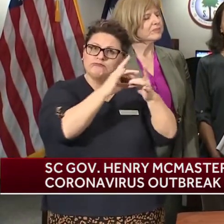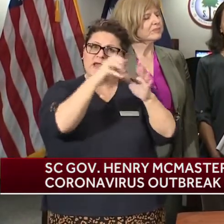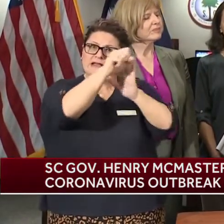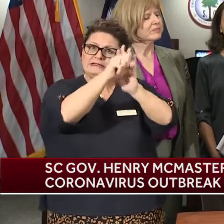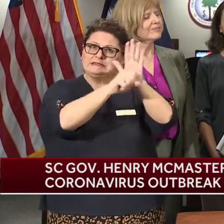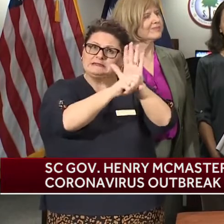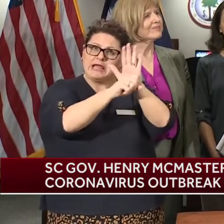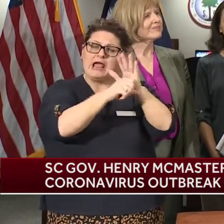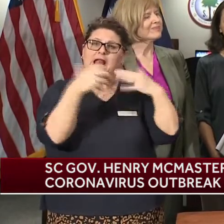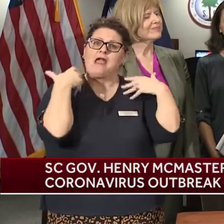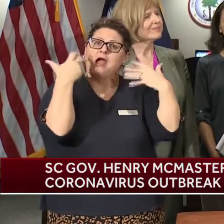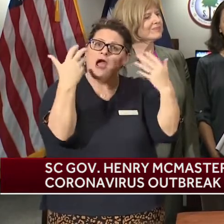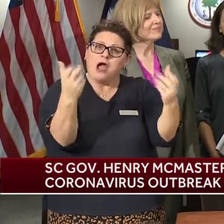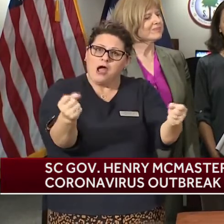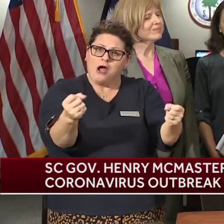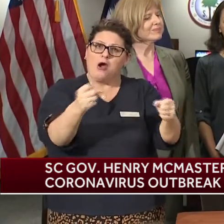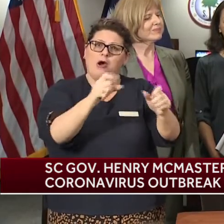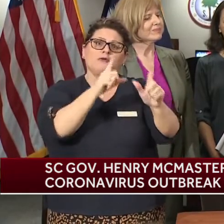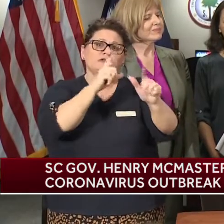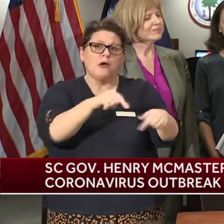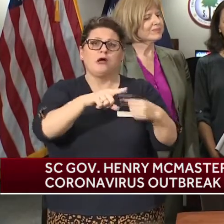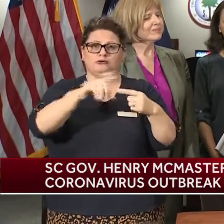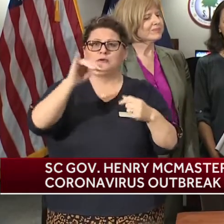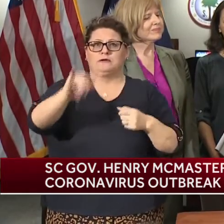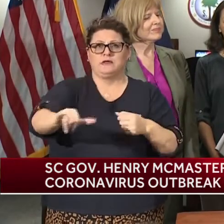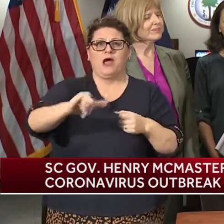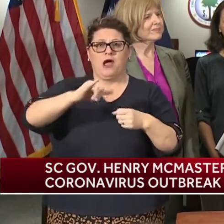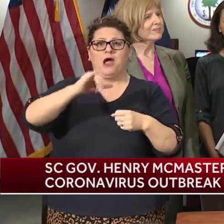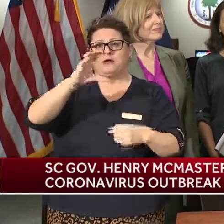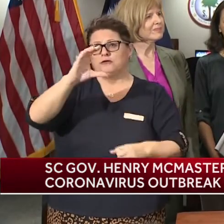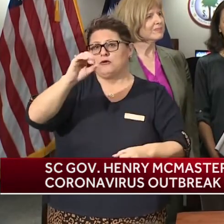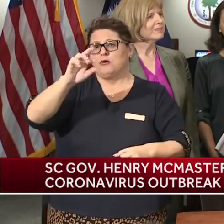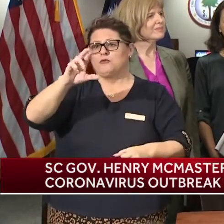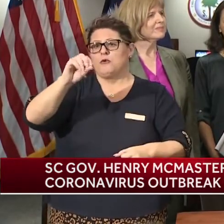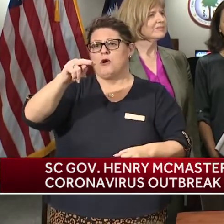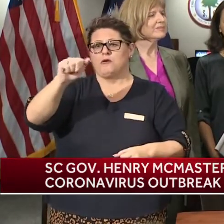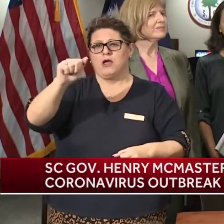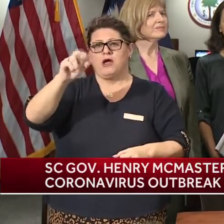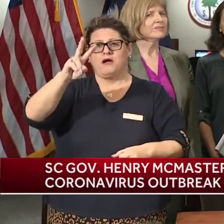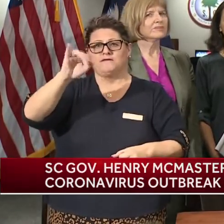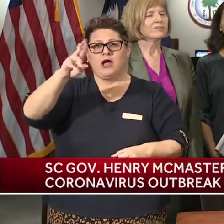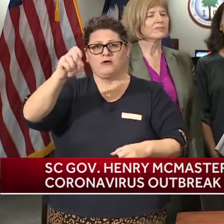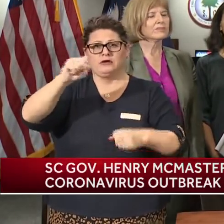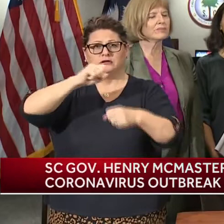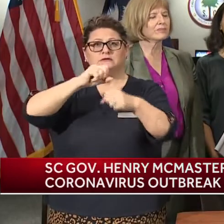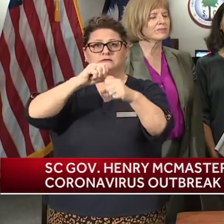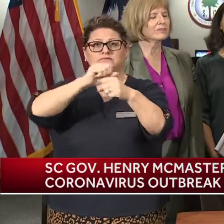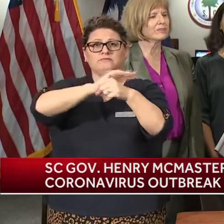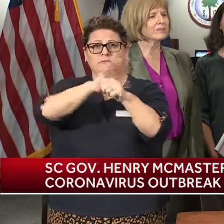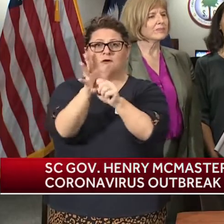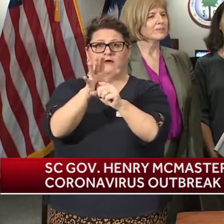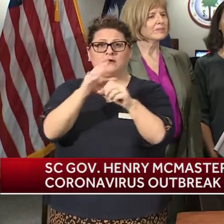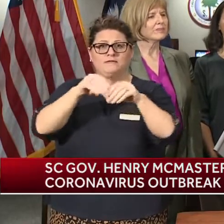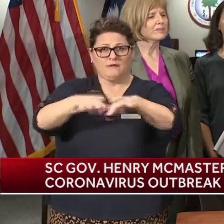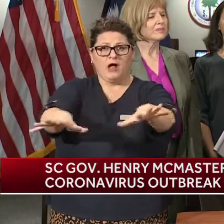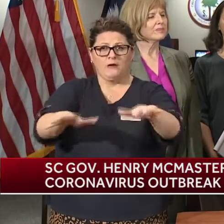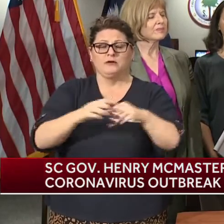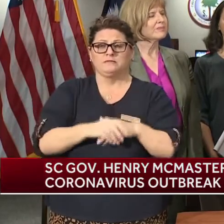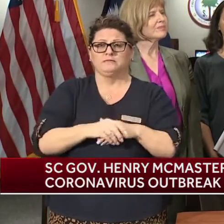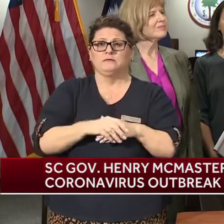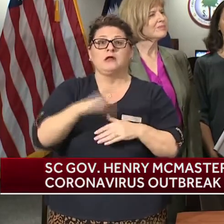FOR DHEC AS DHEC COORDINATES THE STATE PUBLIC HEALTH RESPONS TO THE CORONA VIRUS.